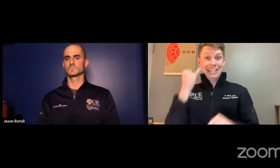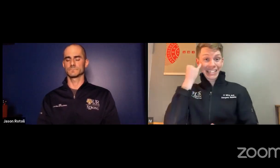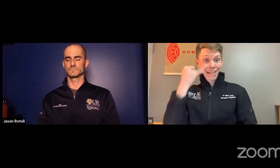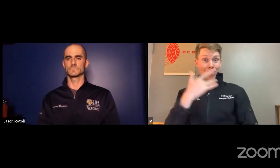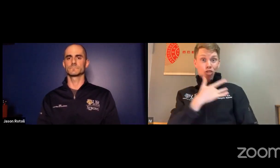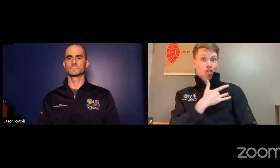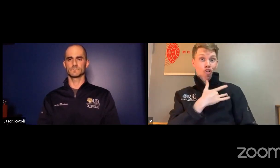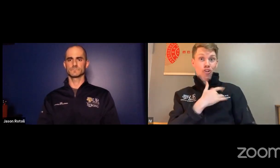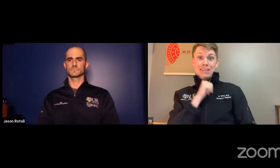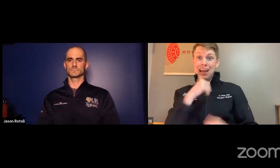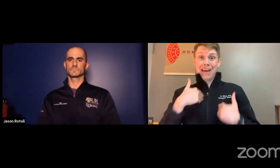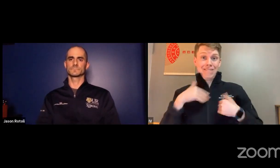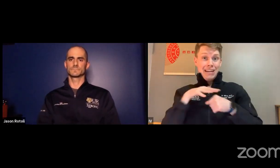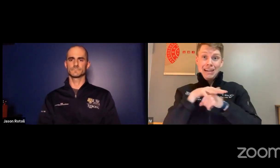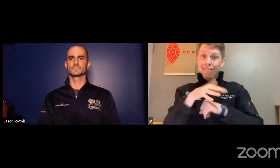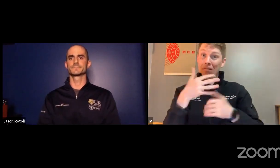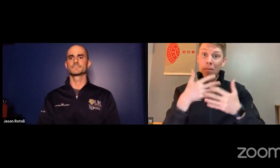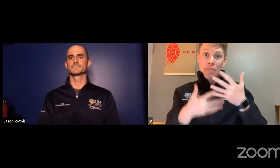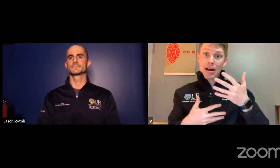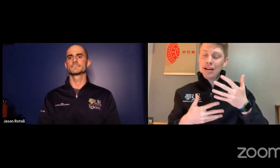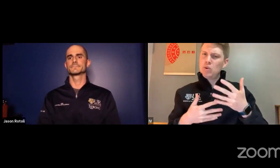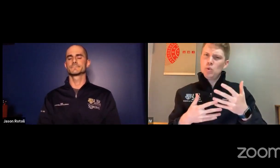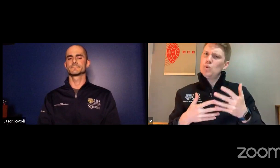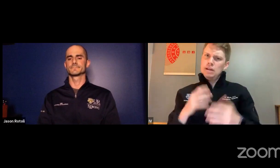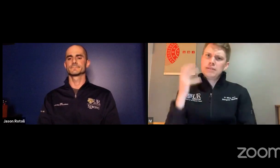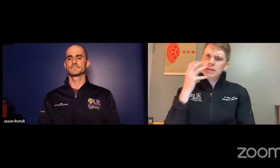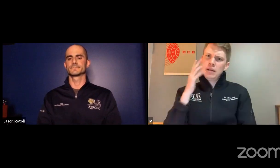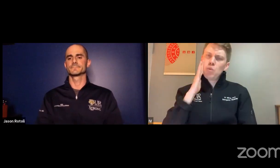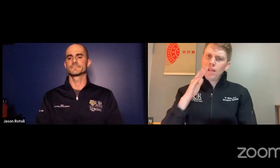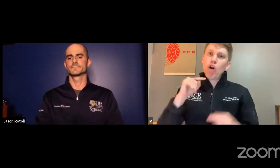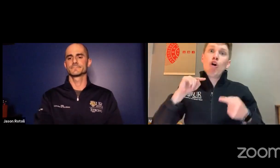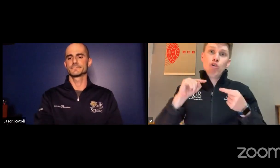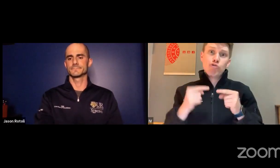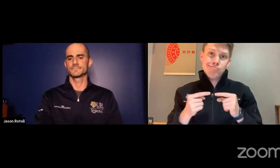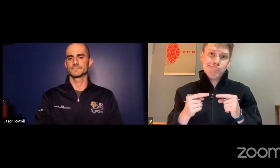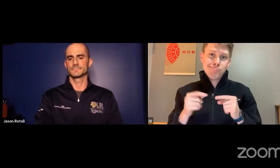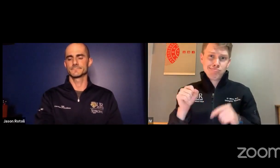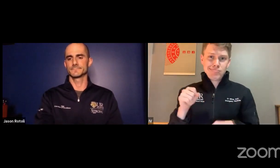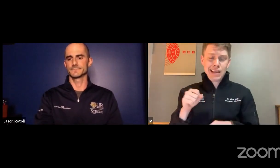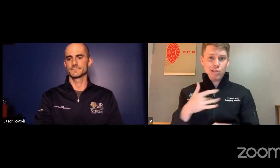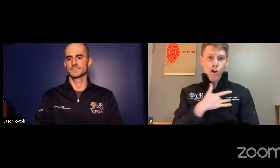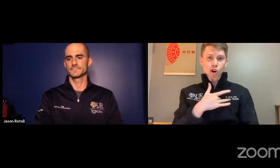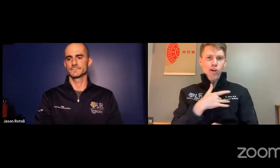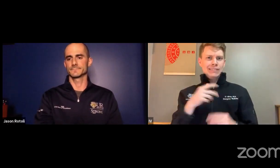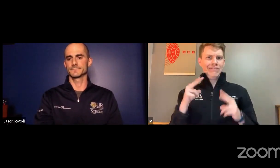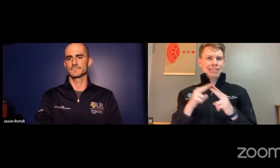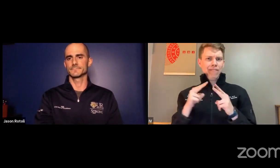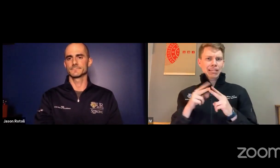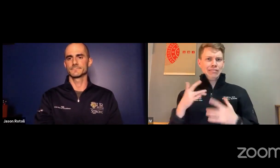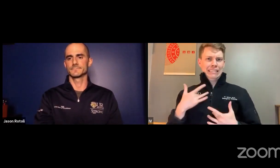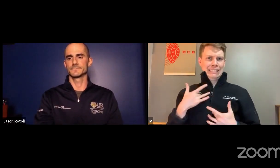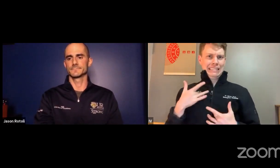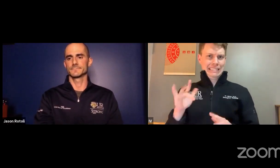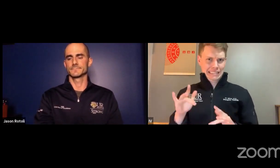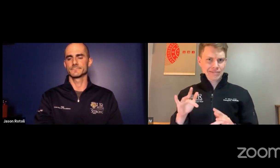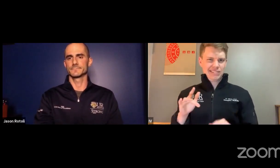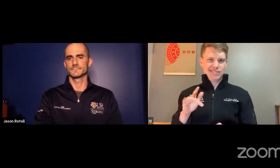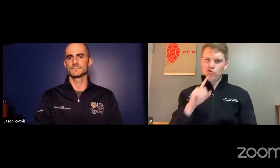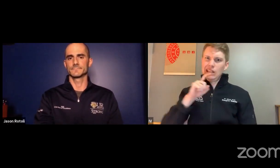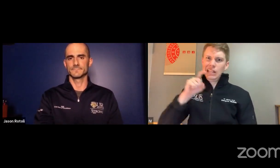Women have different symptoms when having a heart attack. Sometimes a woman feels a little bit of pain and then it goes